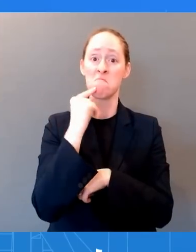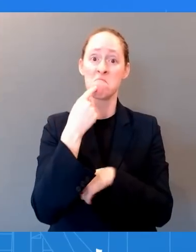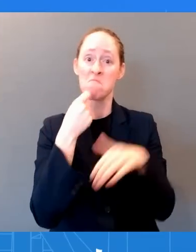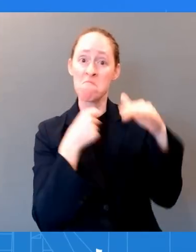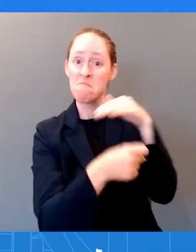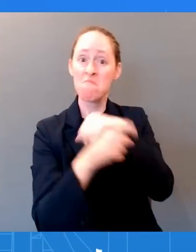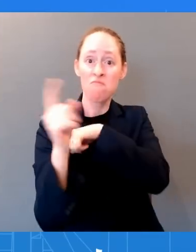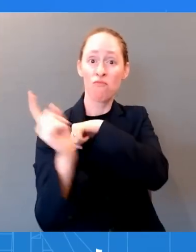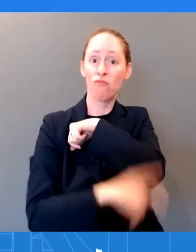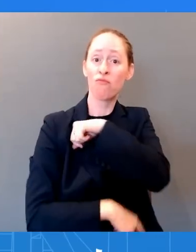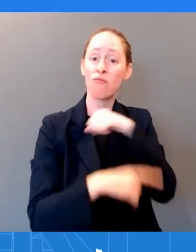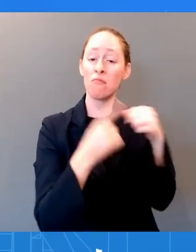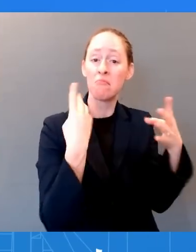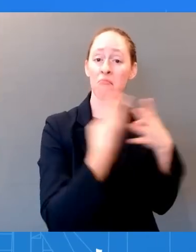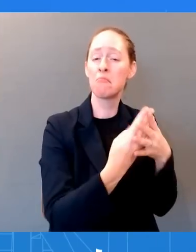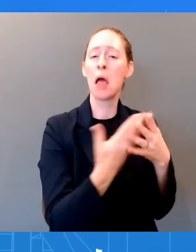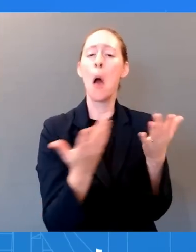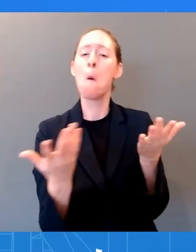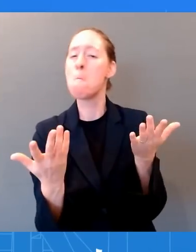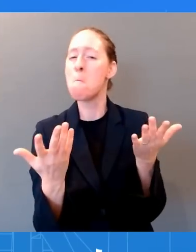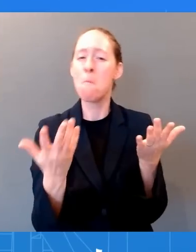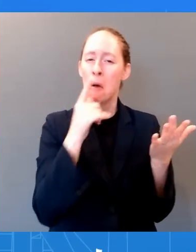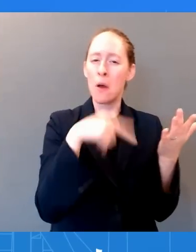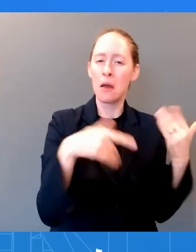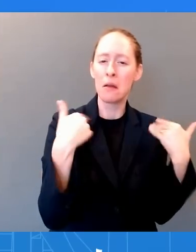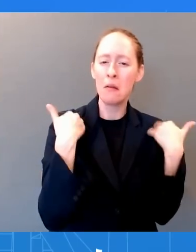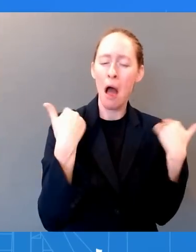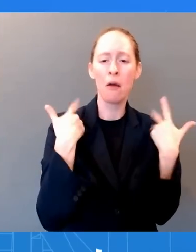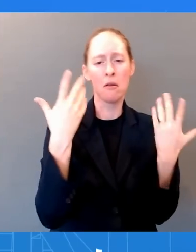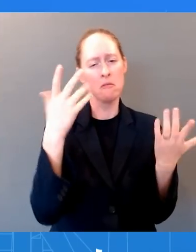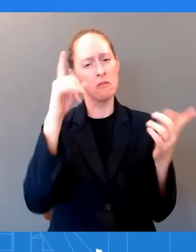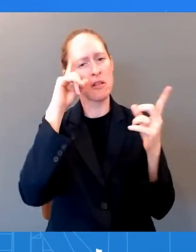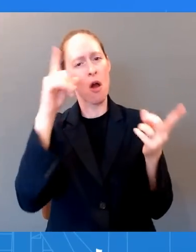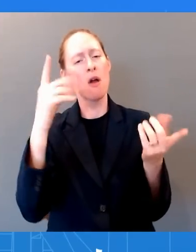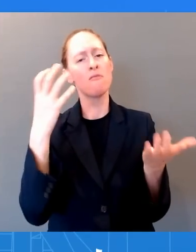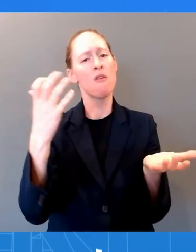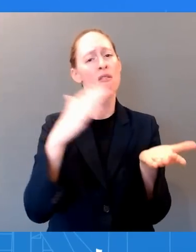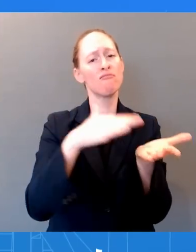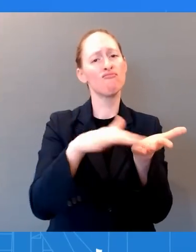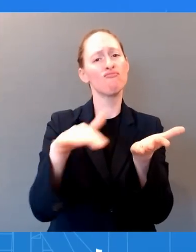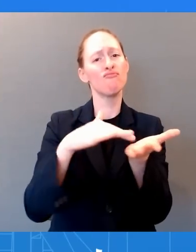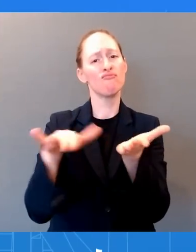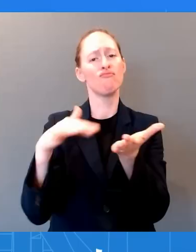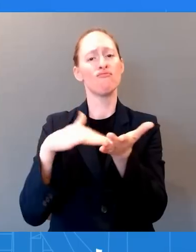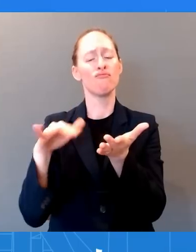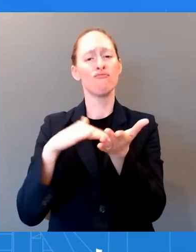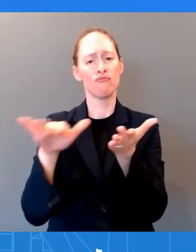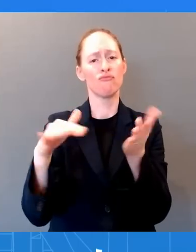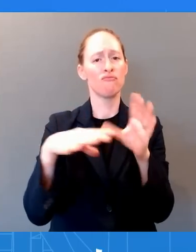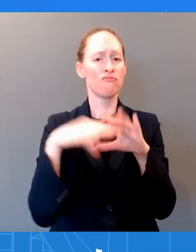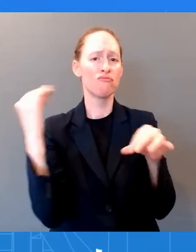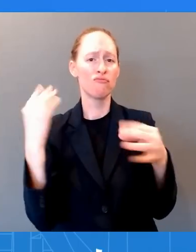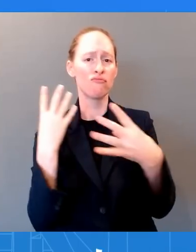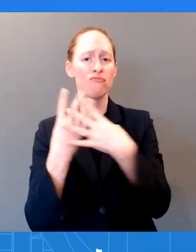I don't -- we don't have anything to announce today at this point, but I just wanted to lay that for you. The Press: On the Federal Reserve,